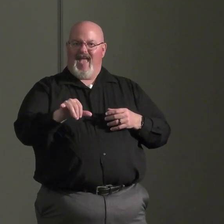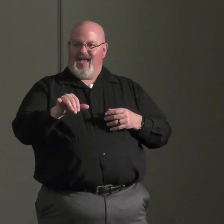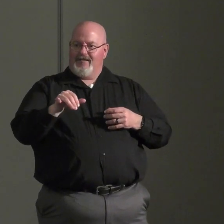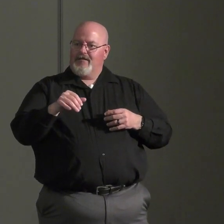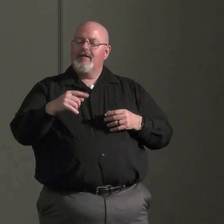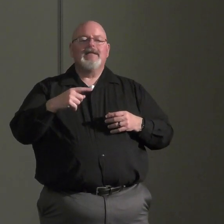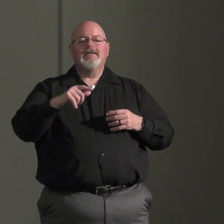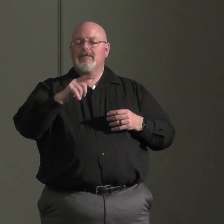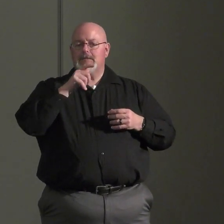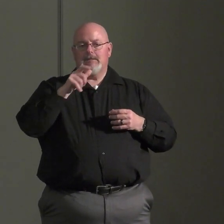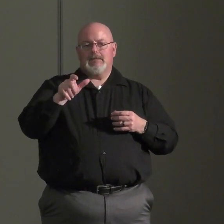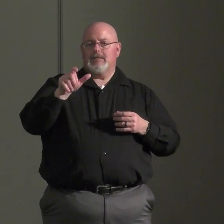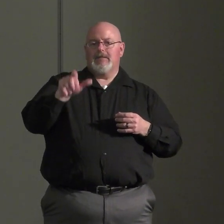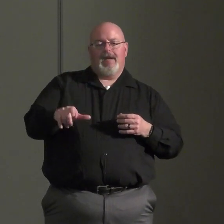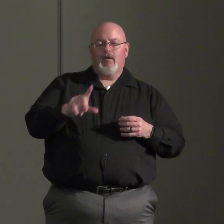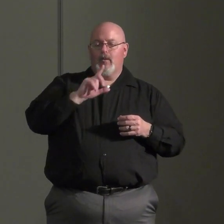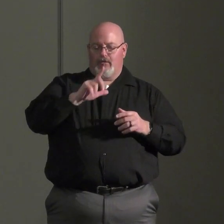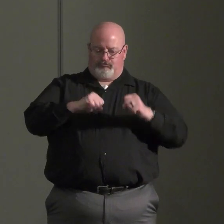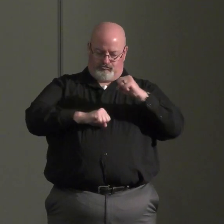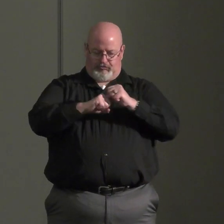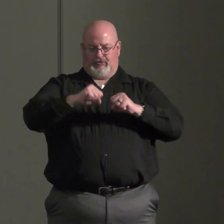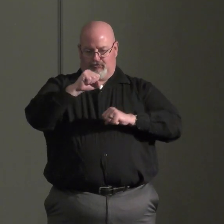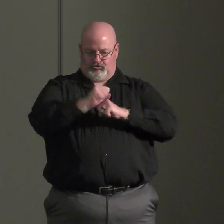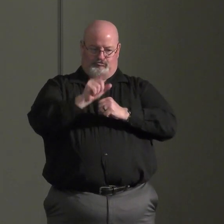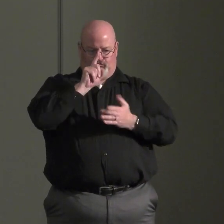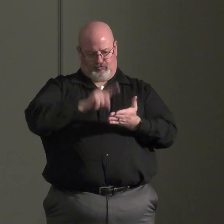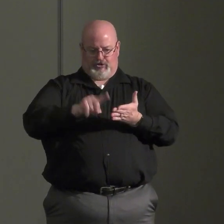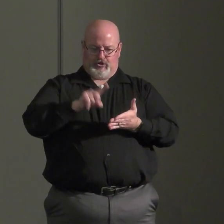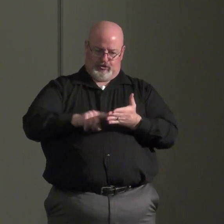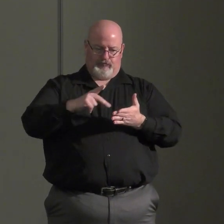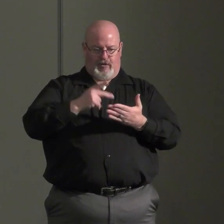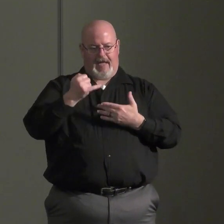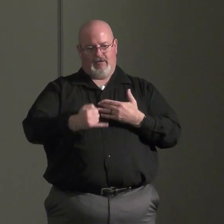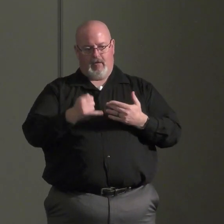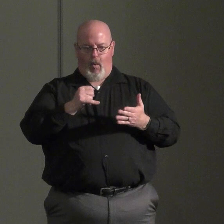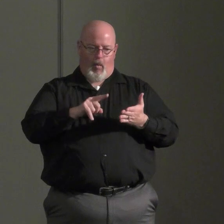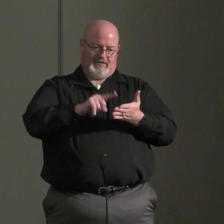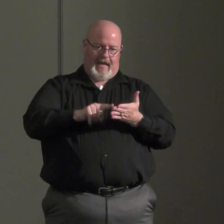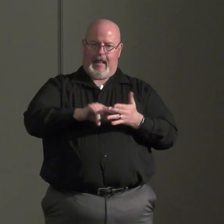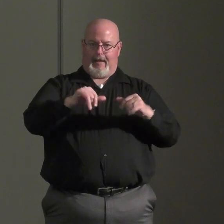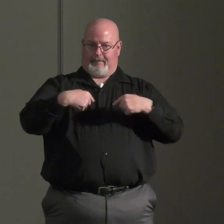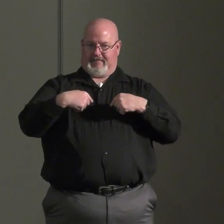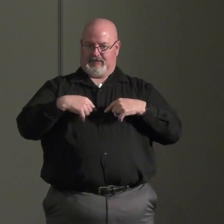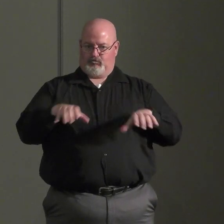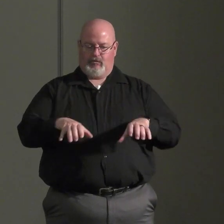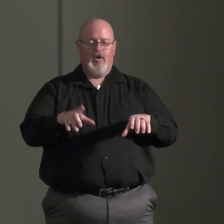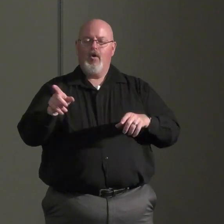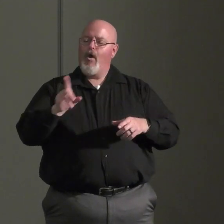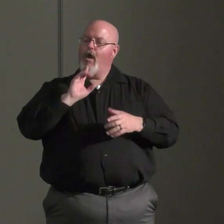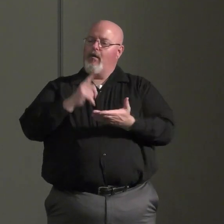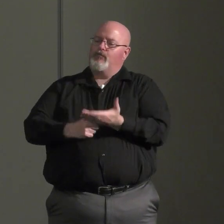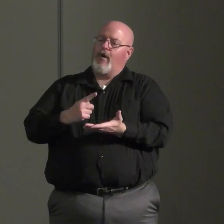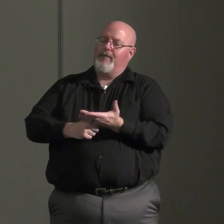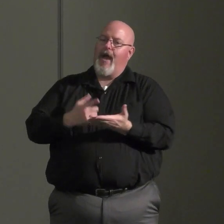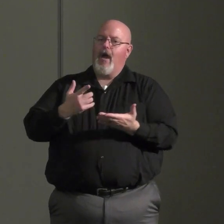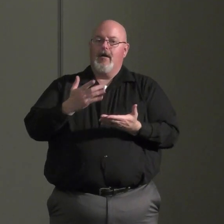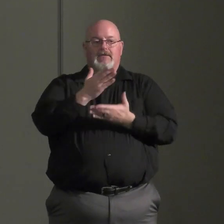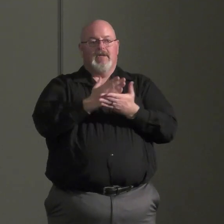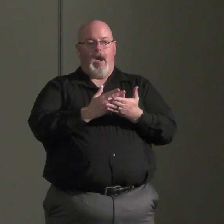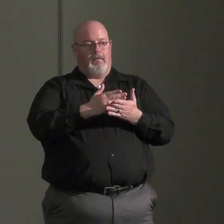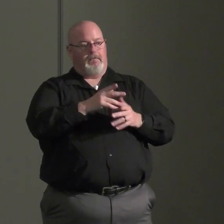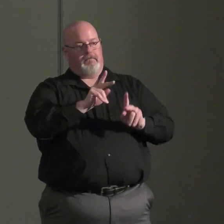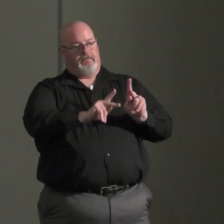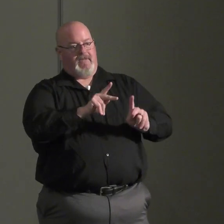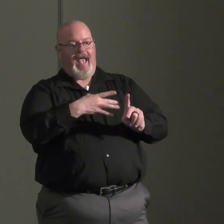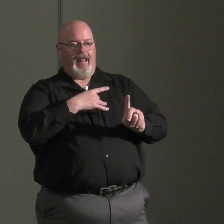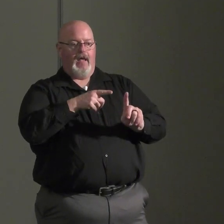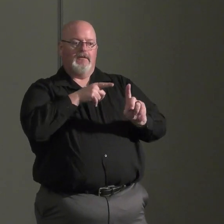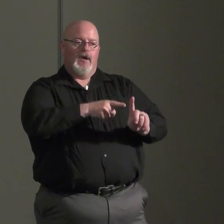it doesn't need to be structure research. You talked about individuals like certain tones and